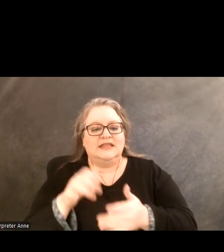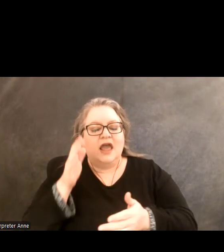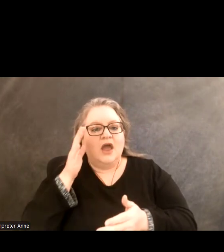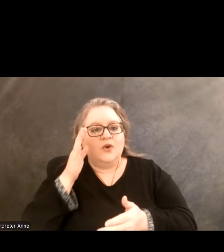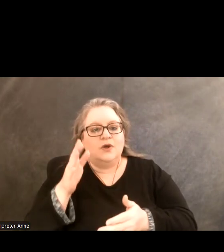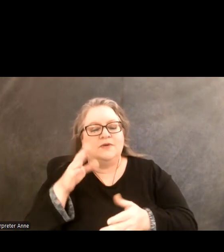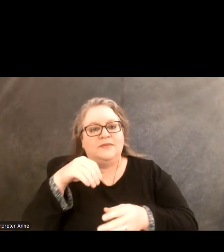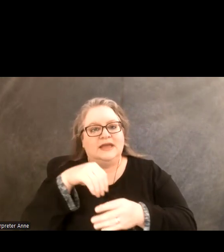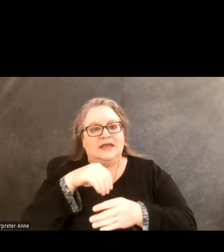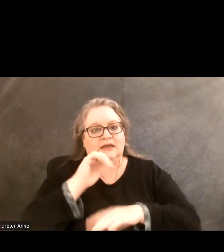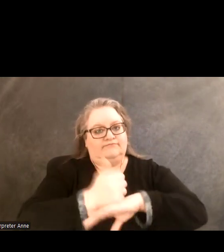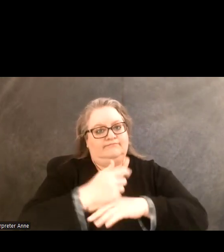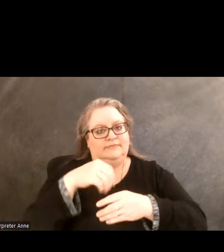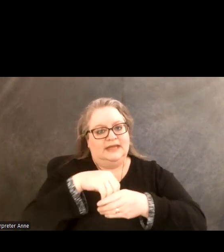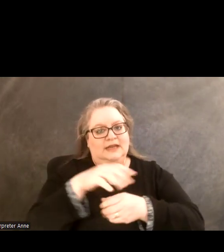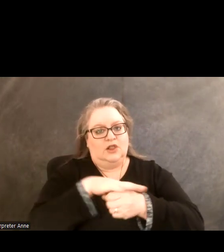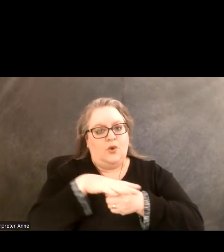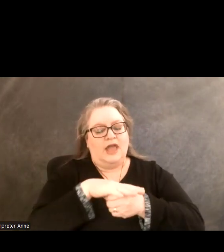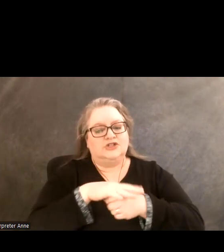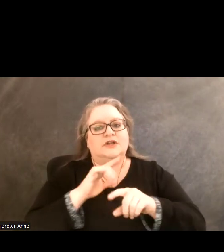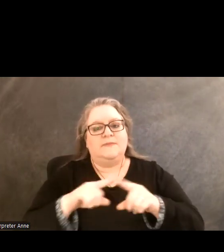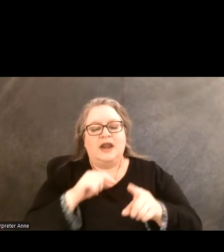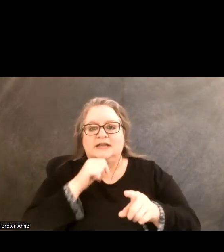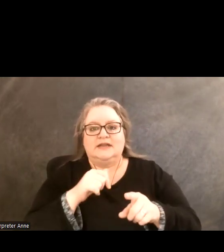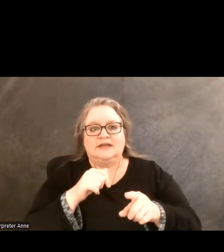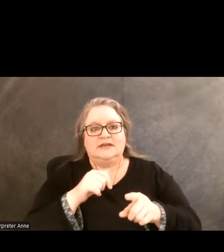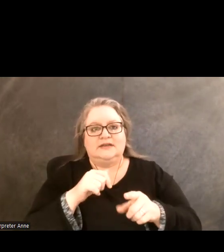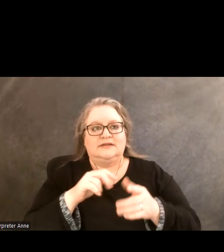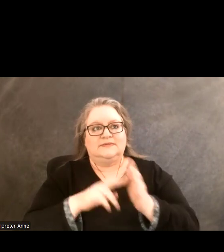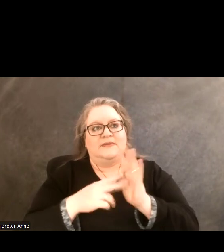location, but it does mean that it's not necessarily the primary